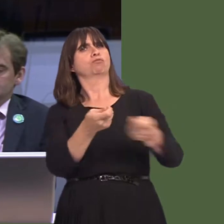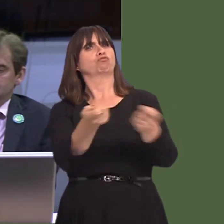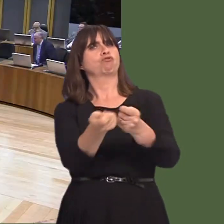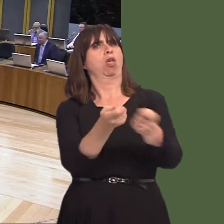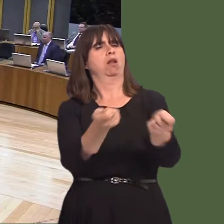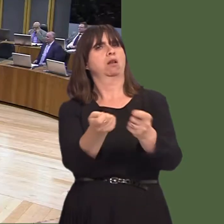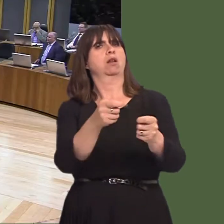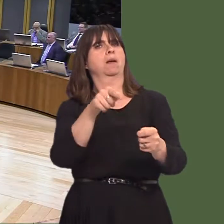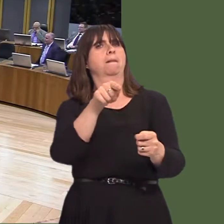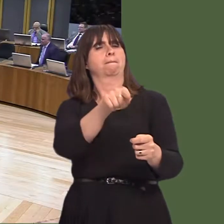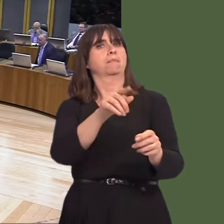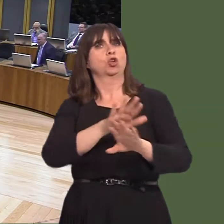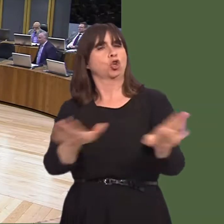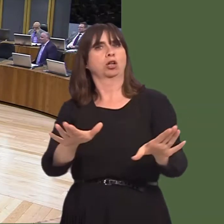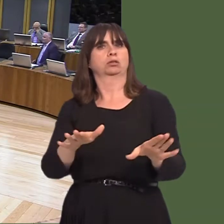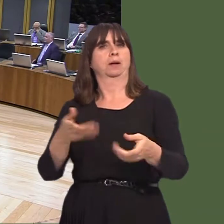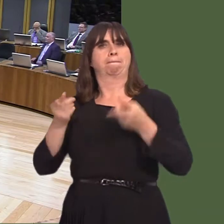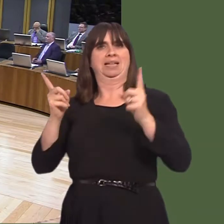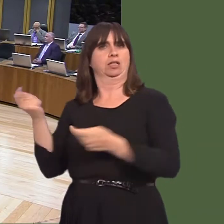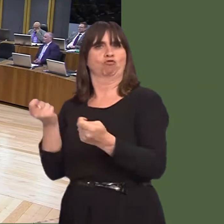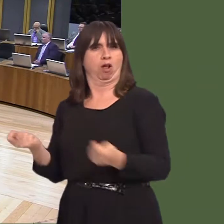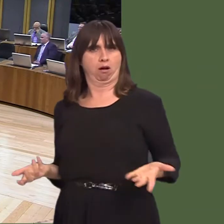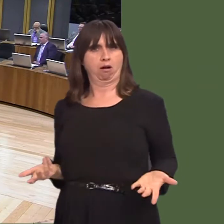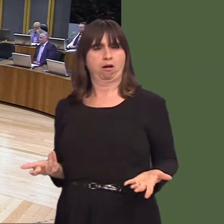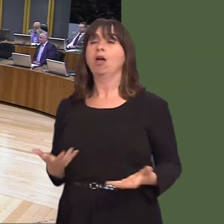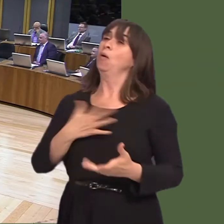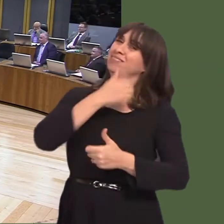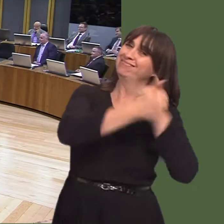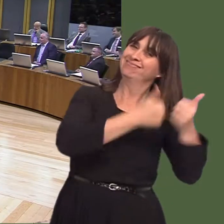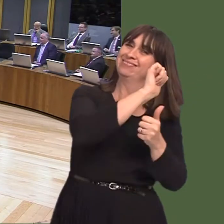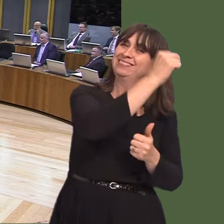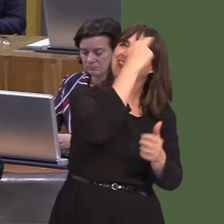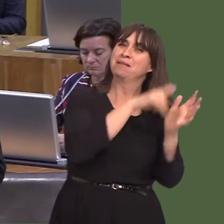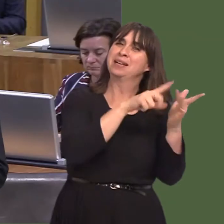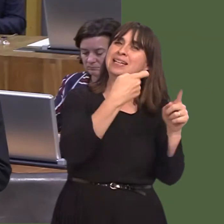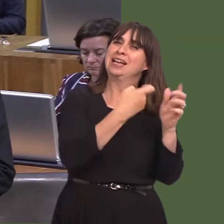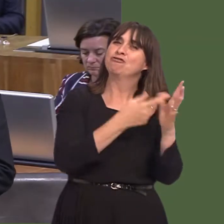Carwyn Jones AM: Well, first of all, could I join him in his congratulations to Nick Ramsay? I found out about his good news on Facebook.